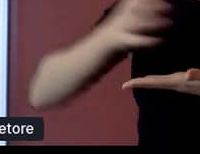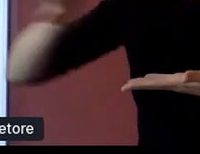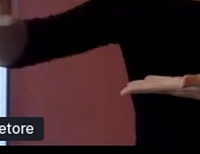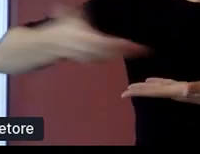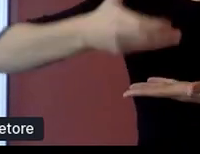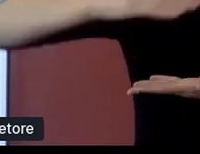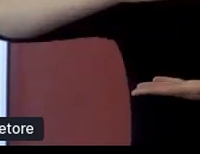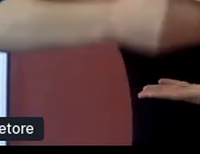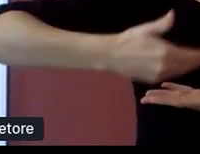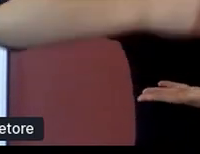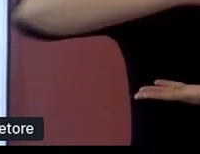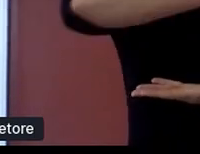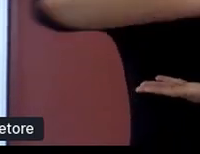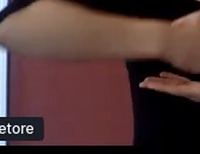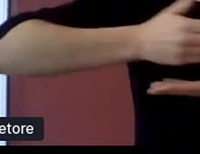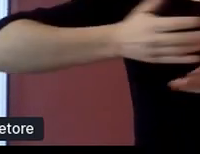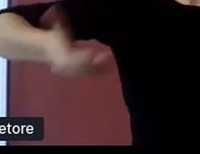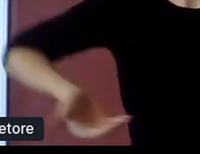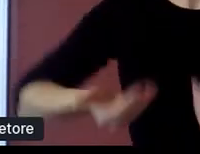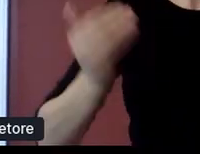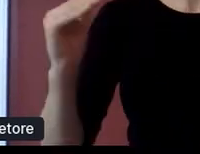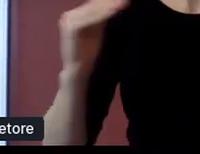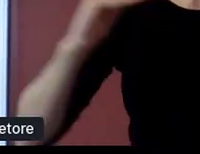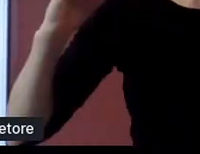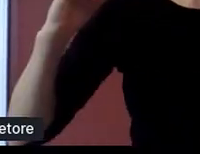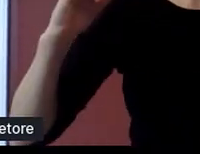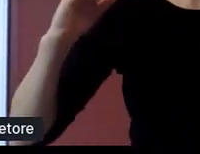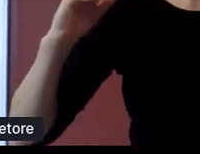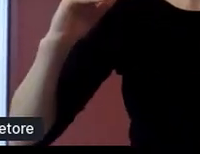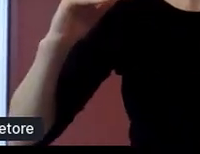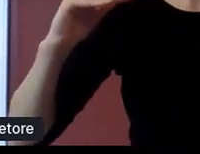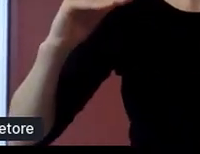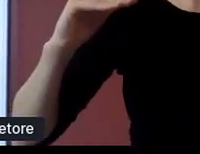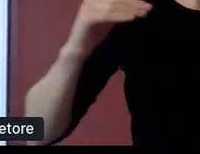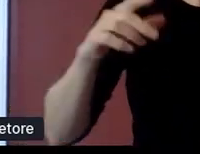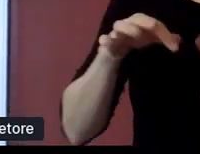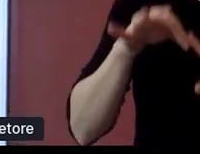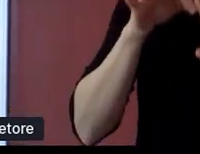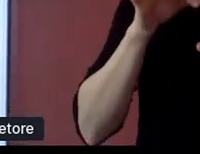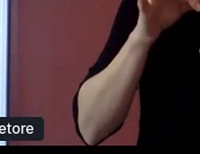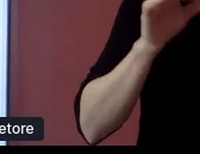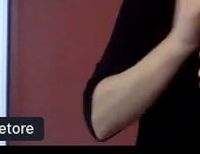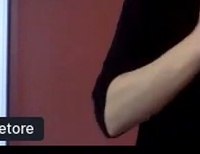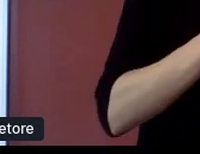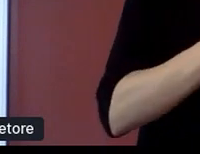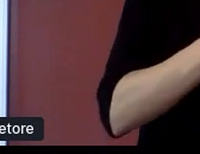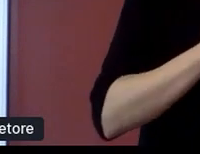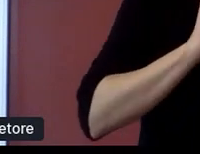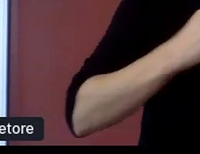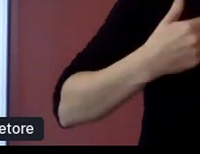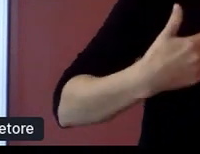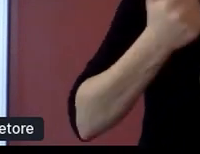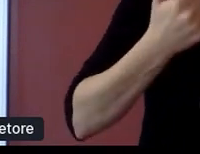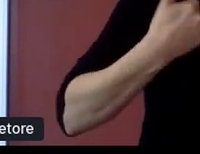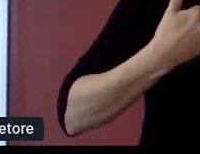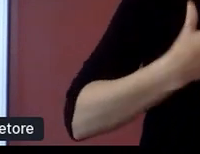for students of color attending predominantly white institutions. This research will be used to examine and identify